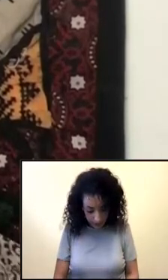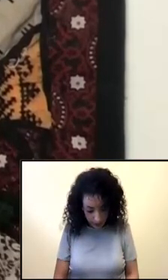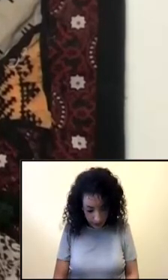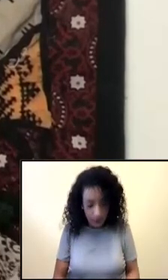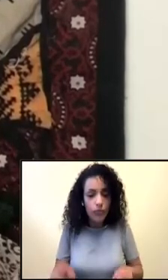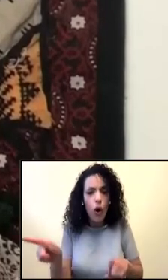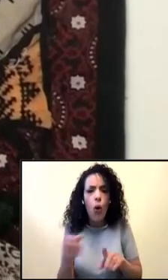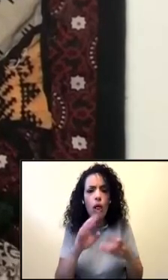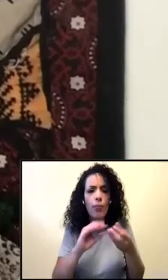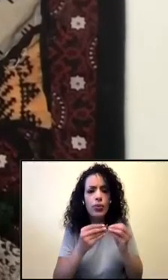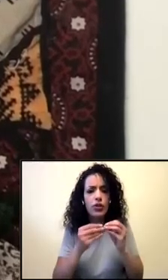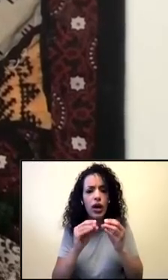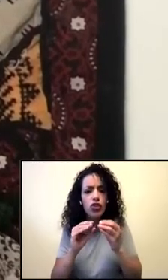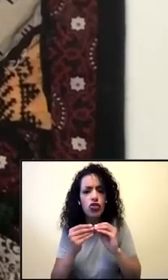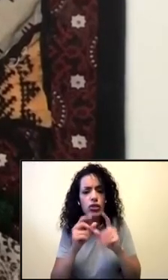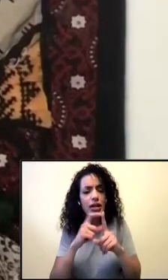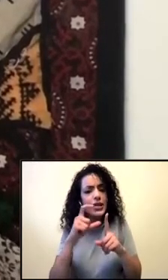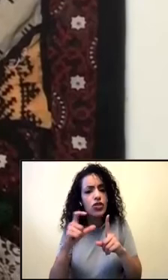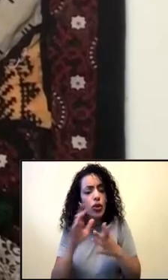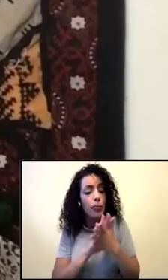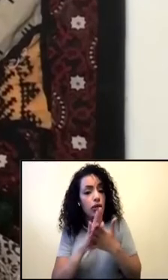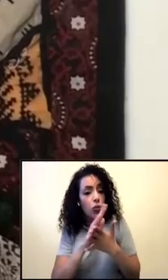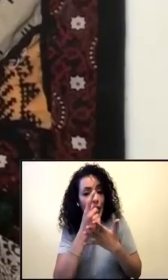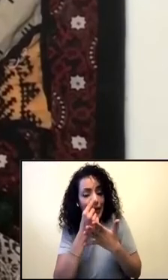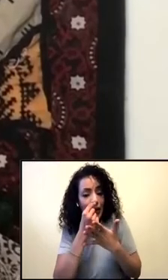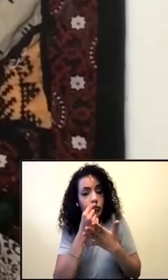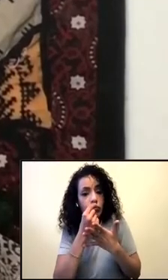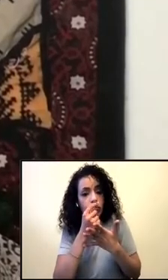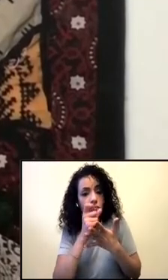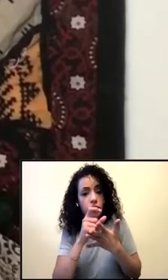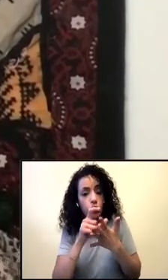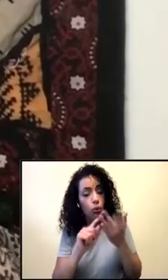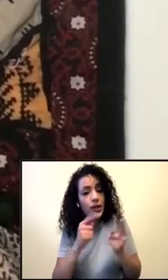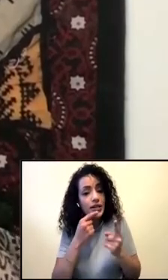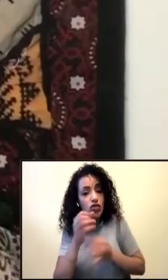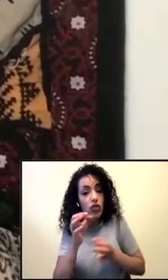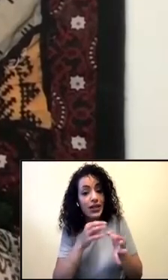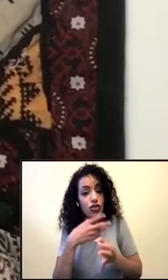it makes it amenable to to doing this and it's not obviously possible if you have physical objects,